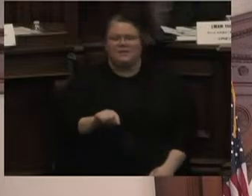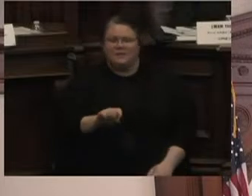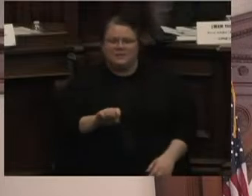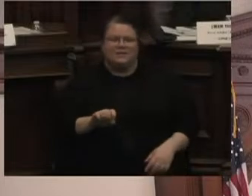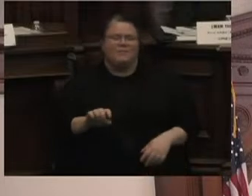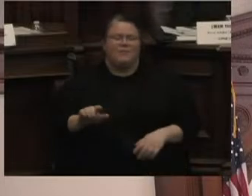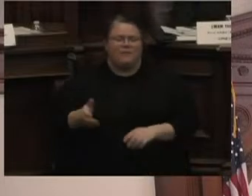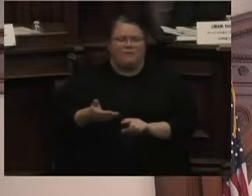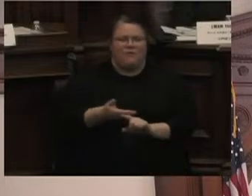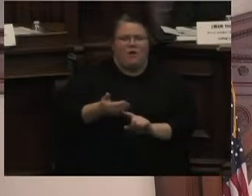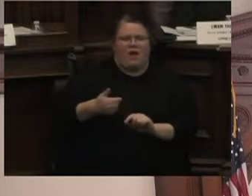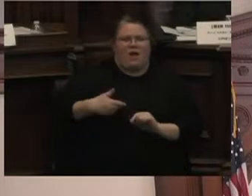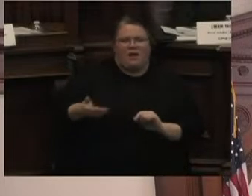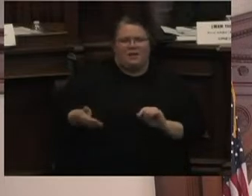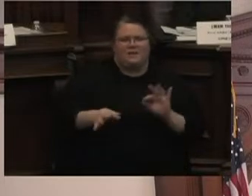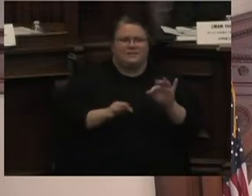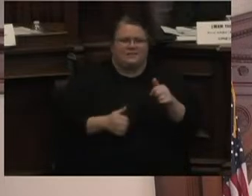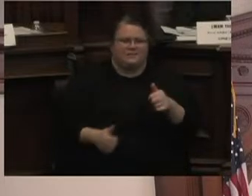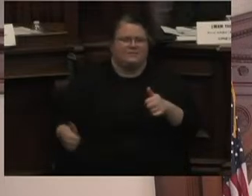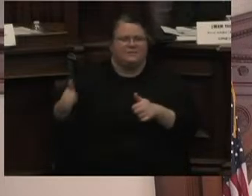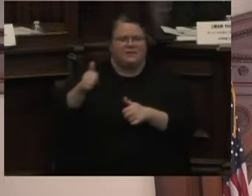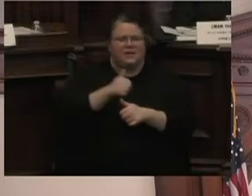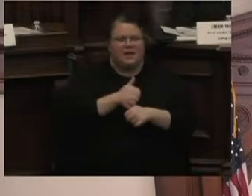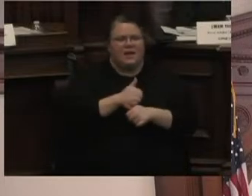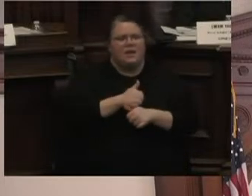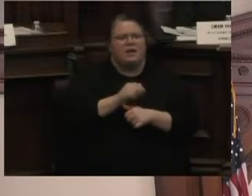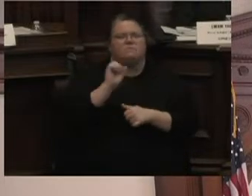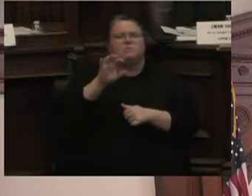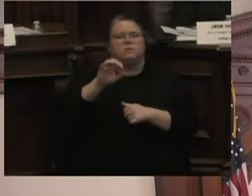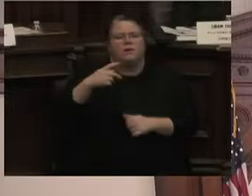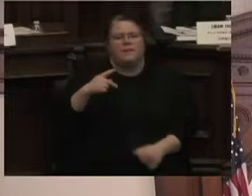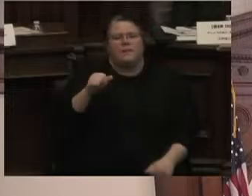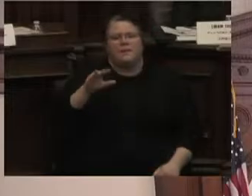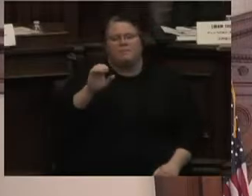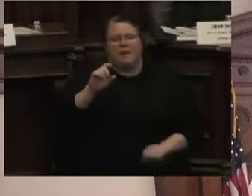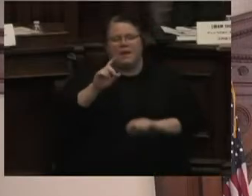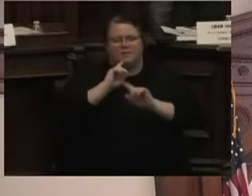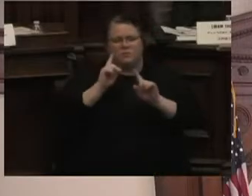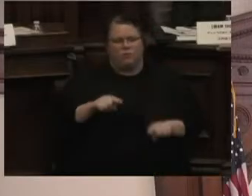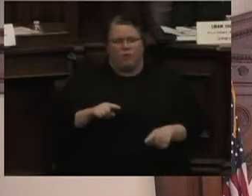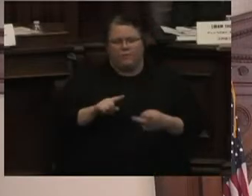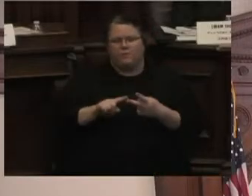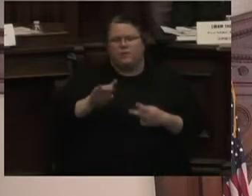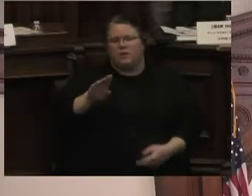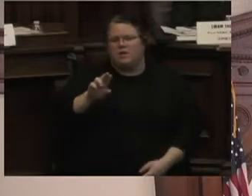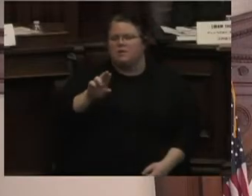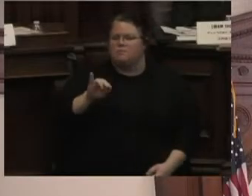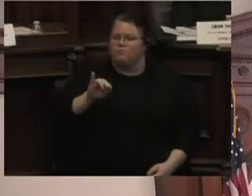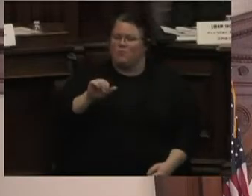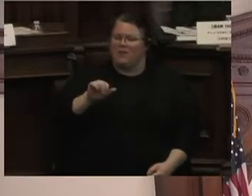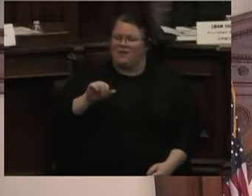am going to get before I introduce Doctor Ashley Campbell, who's our interim director of policy and